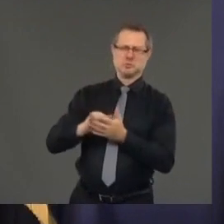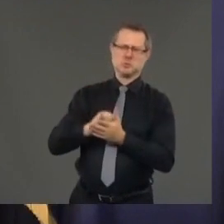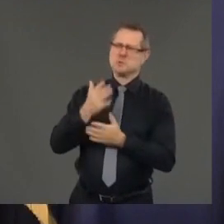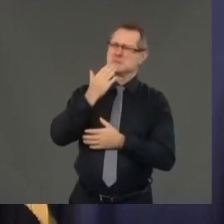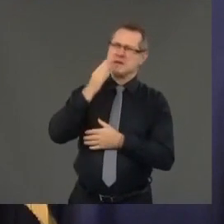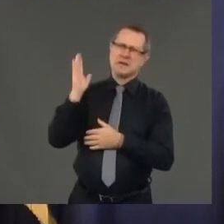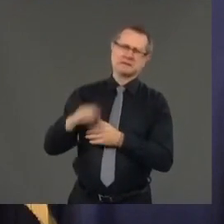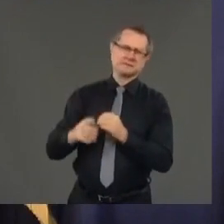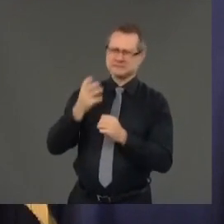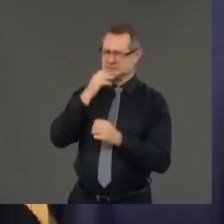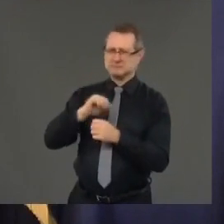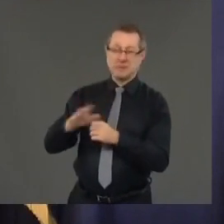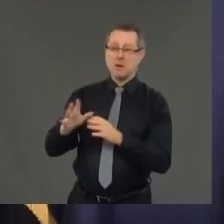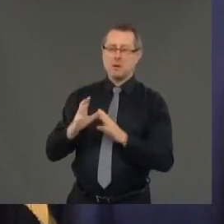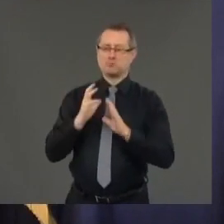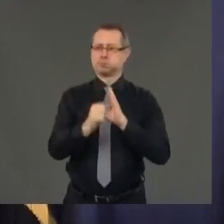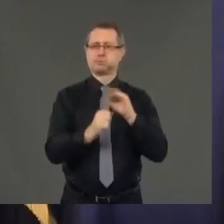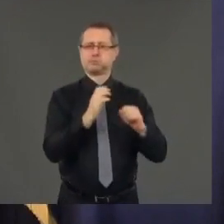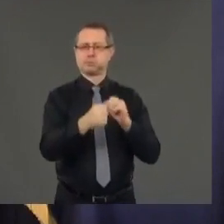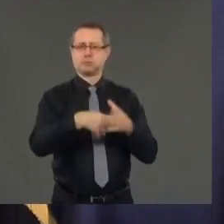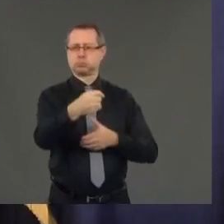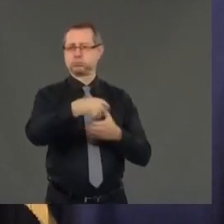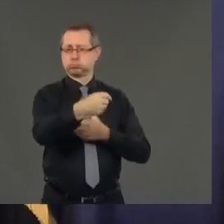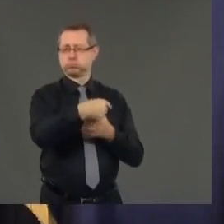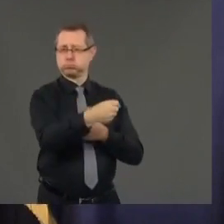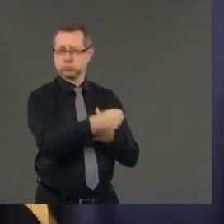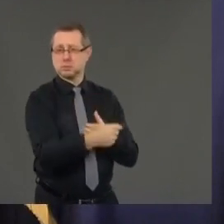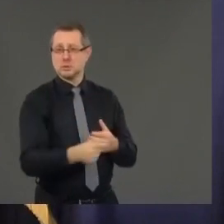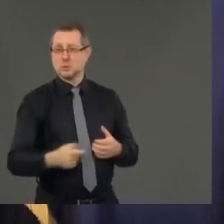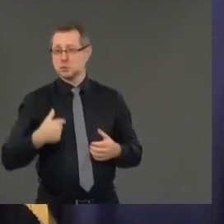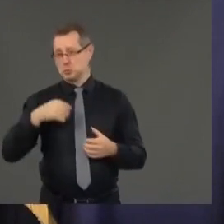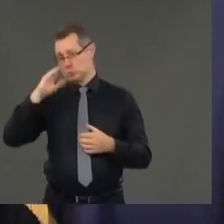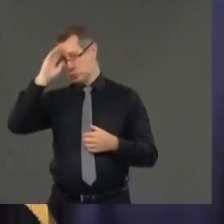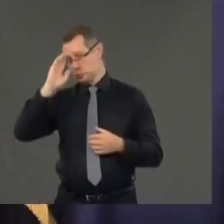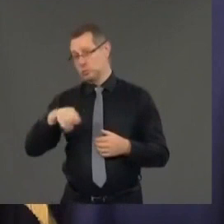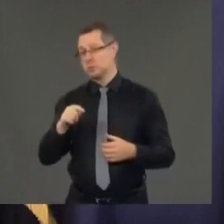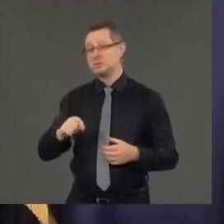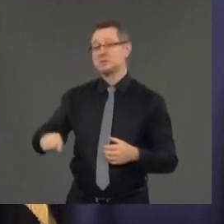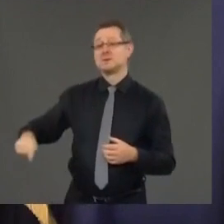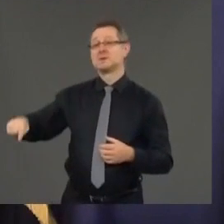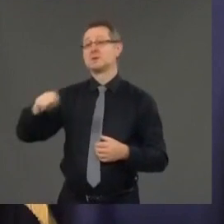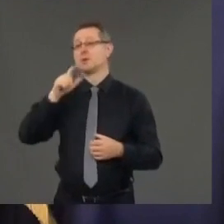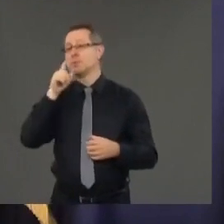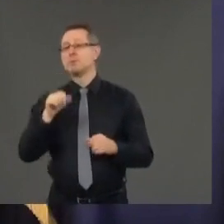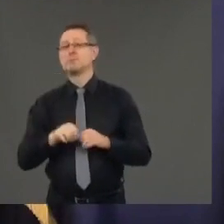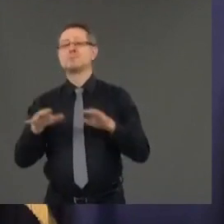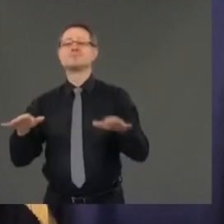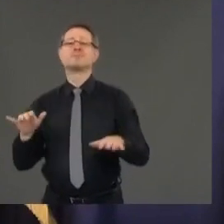ARE PEOPLE HAD DIFFICULTY